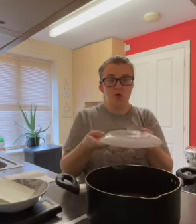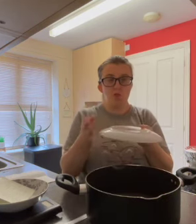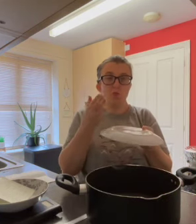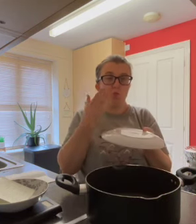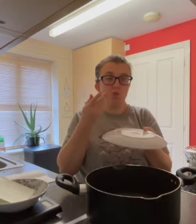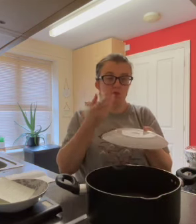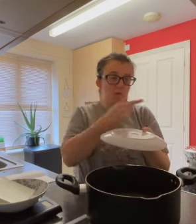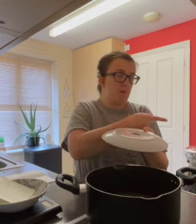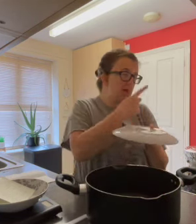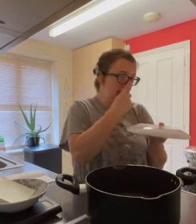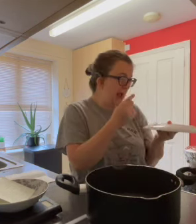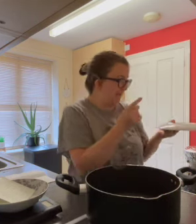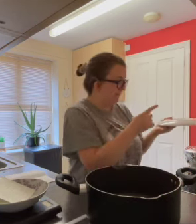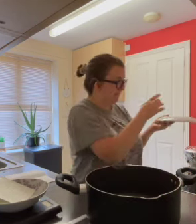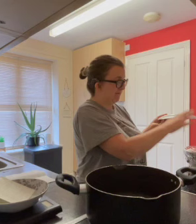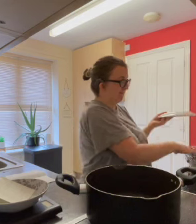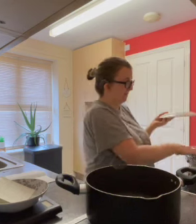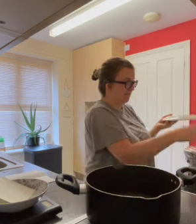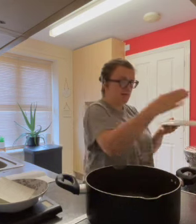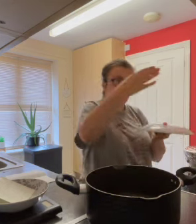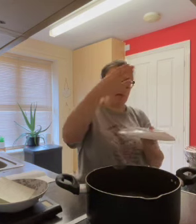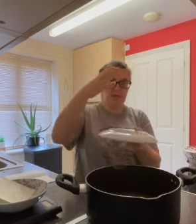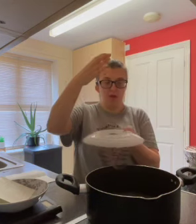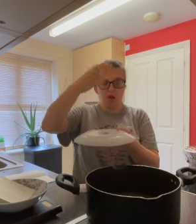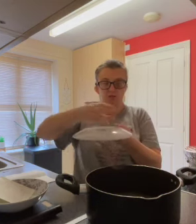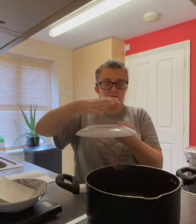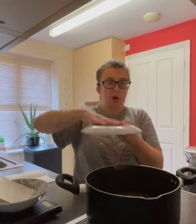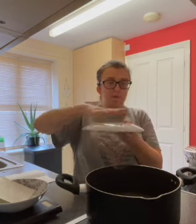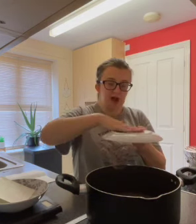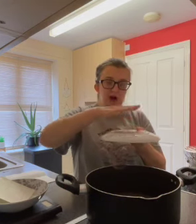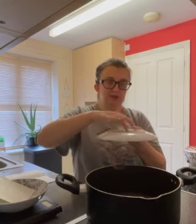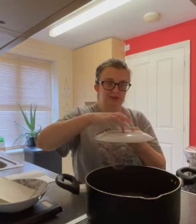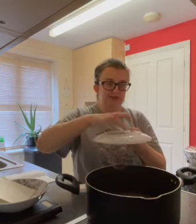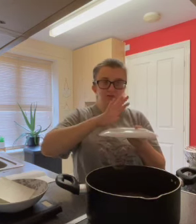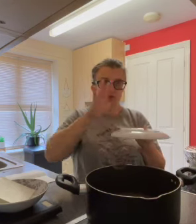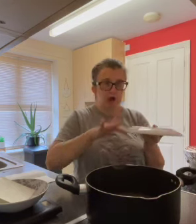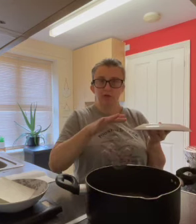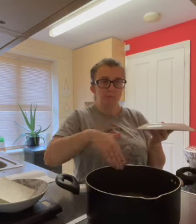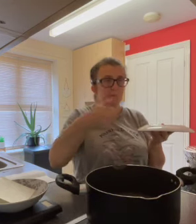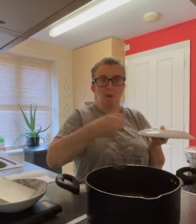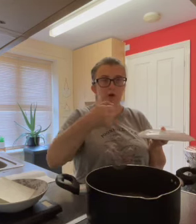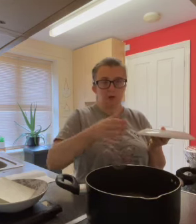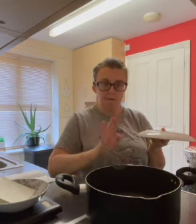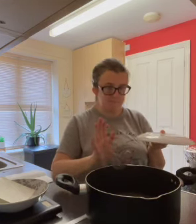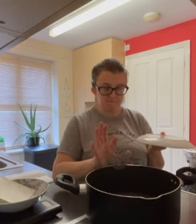for the bottom of basin for the pudding to sit on as the basin isn't allow to touch the bottom,